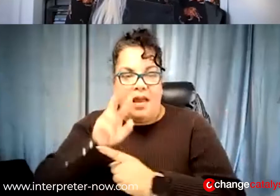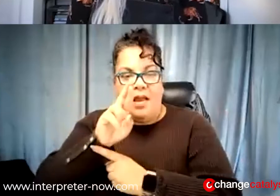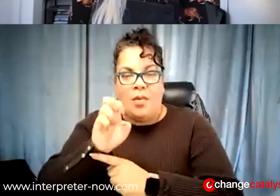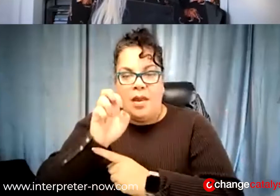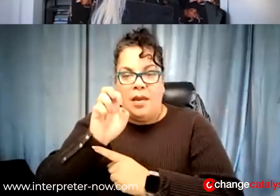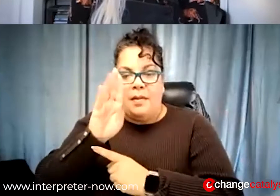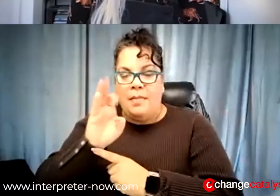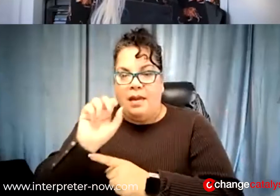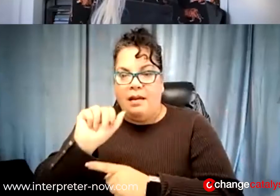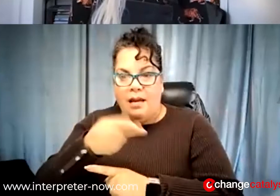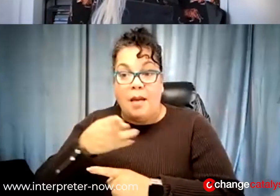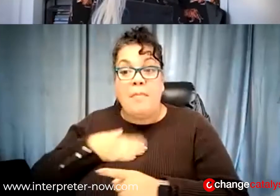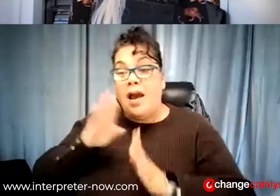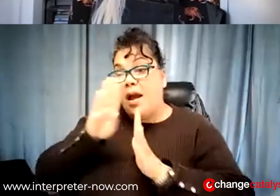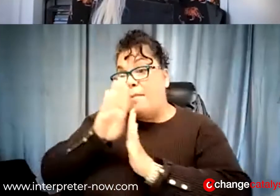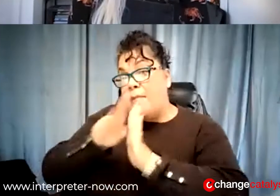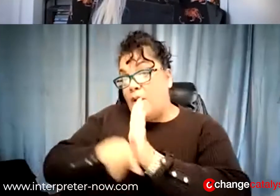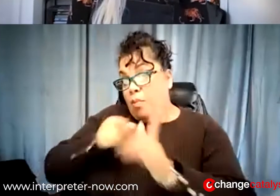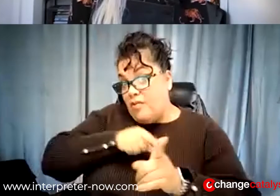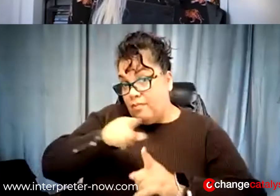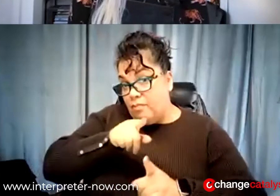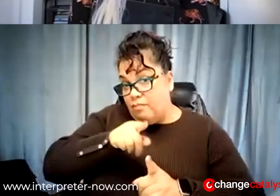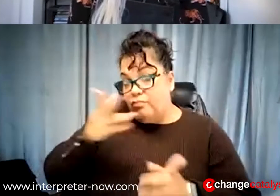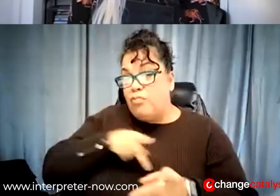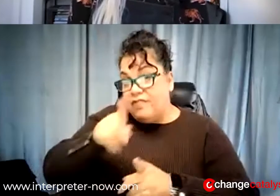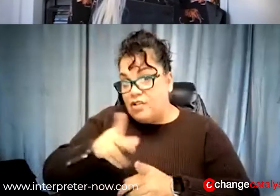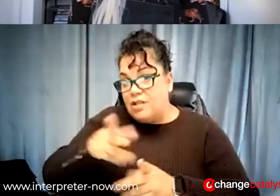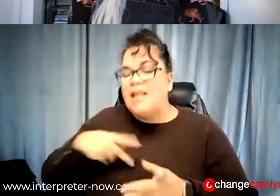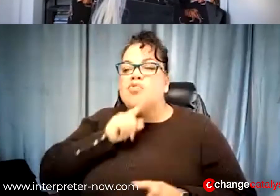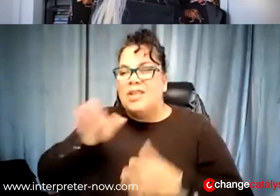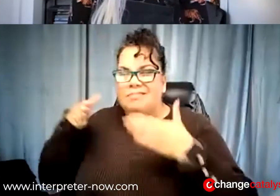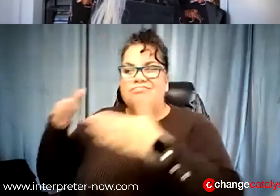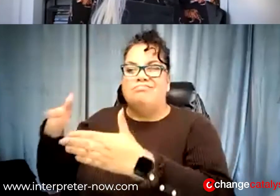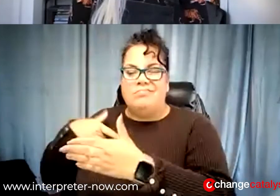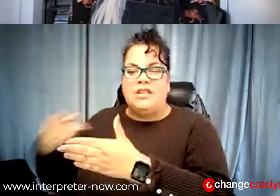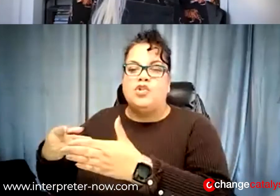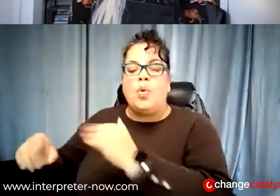My background professionally has been almost exclusively in marketing swimlanes, but across